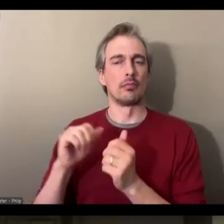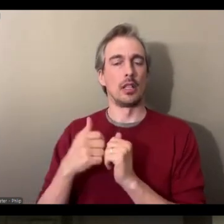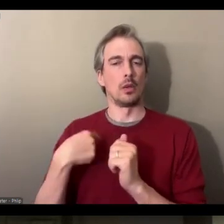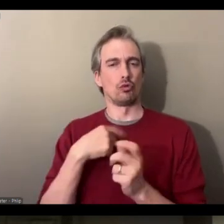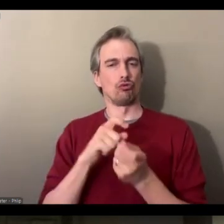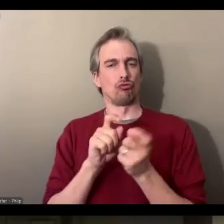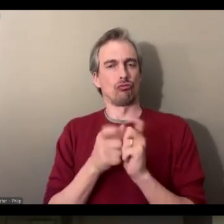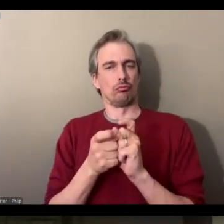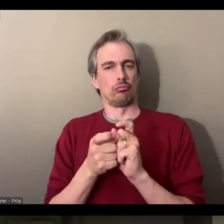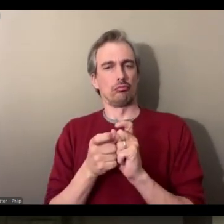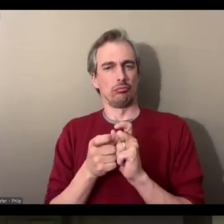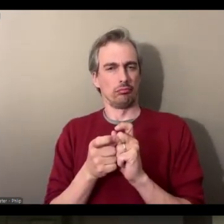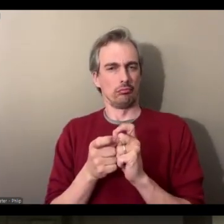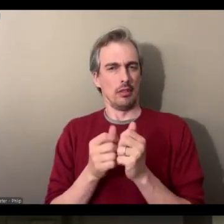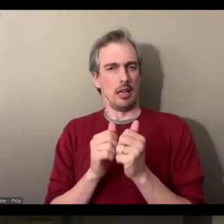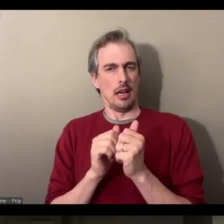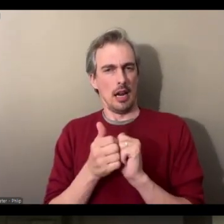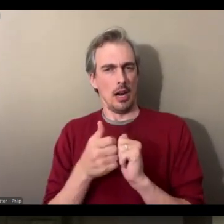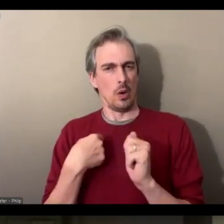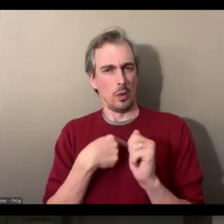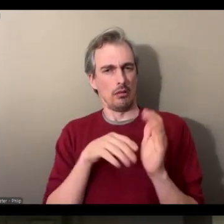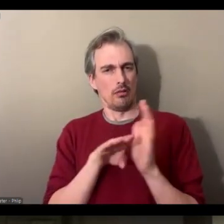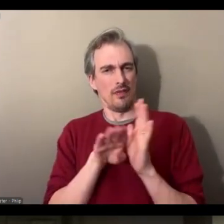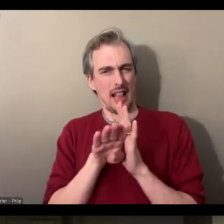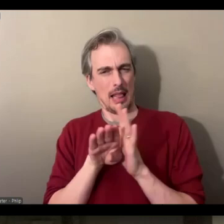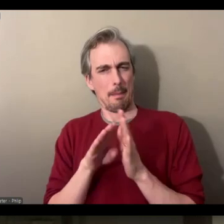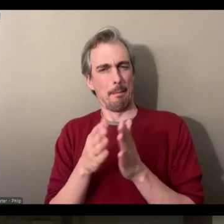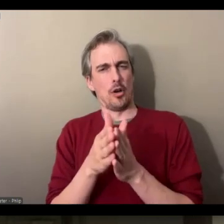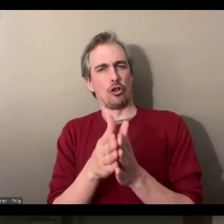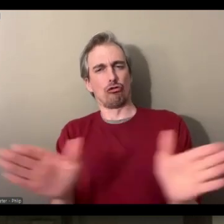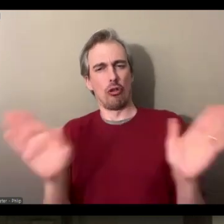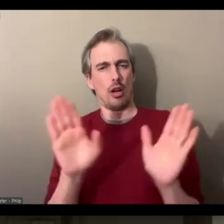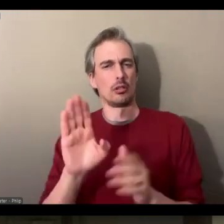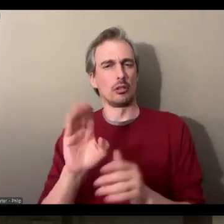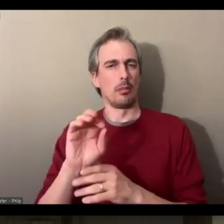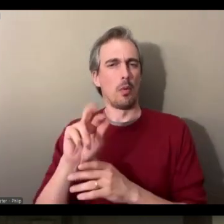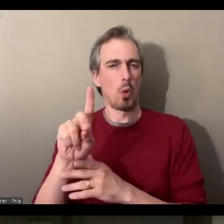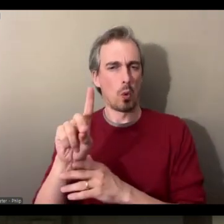the board and how we guide our clients across the board. And one of the key principles that we came